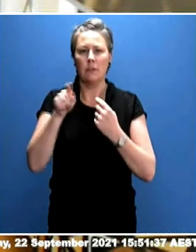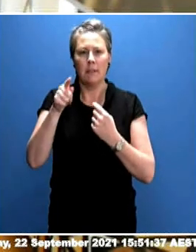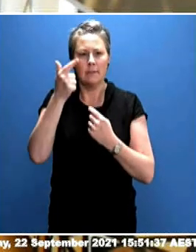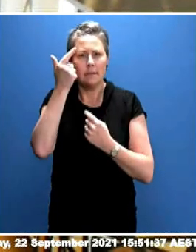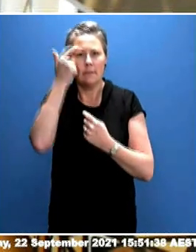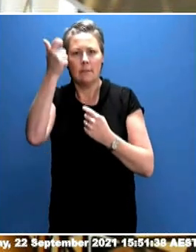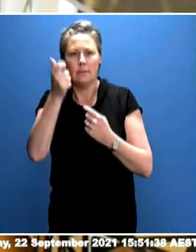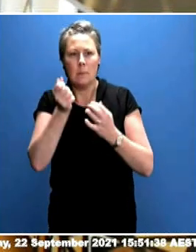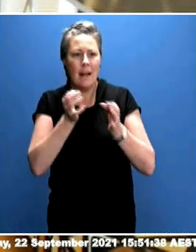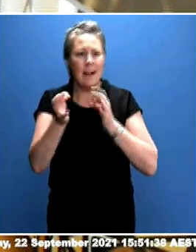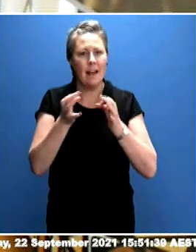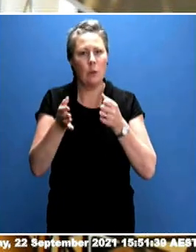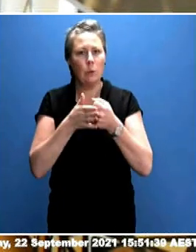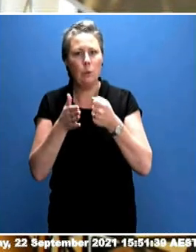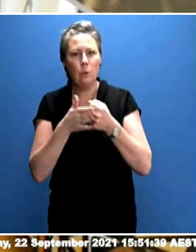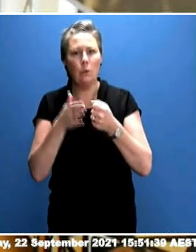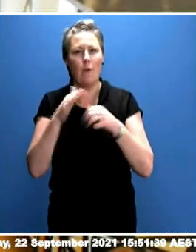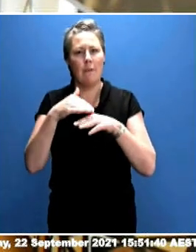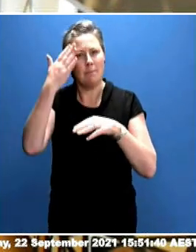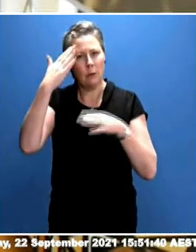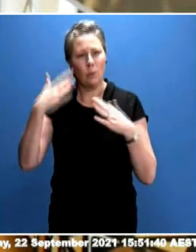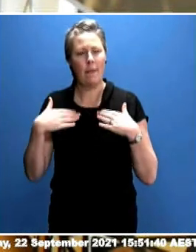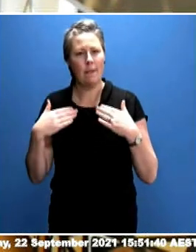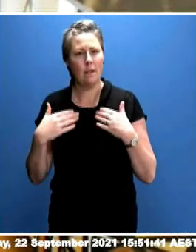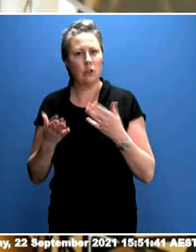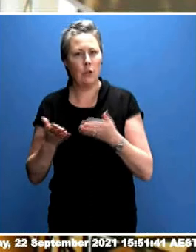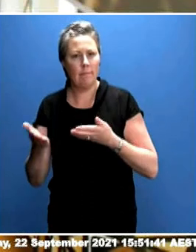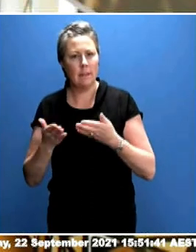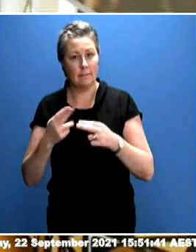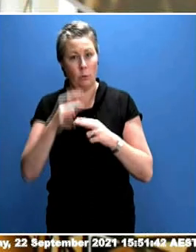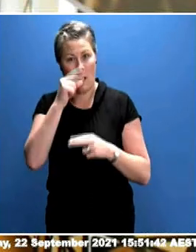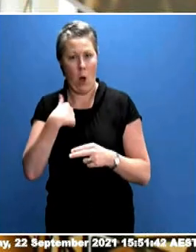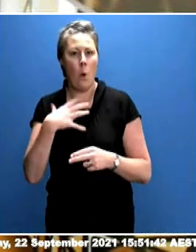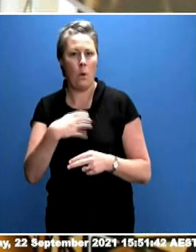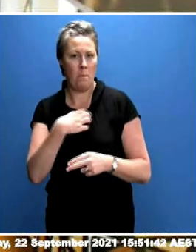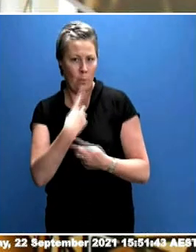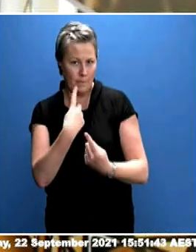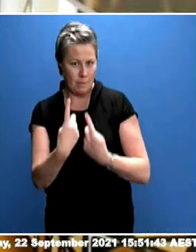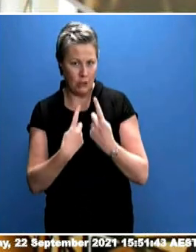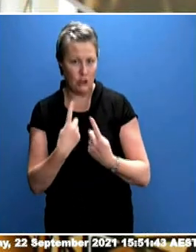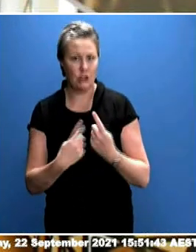relationship to mental health services for youth. Thank you. We can provide that.